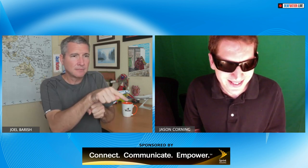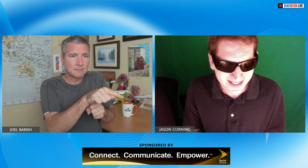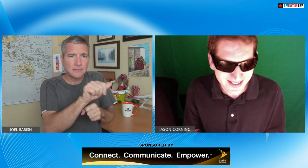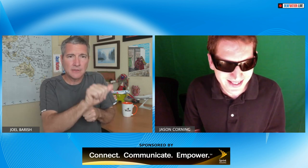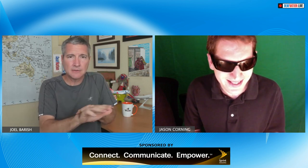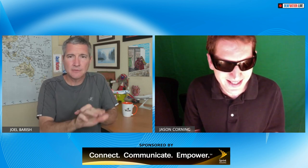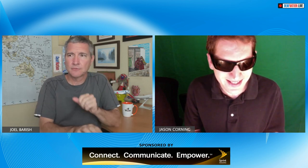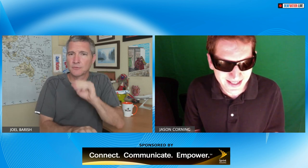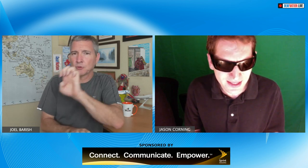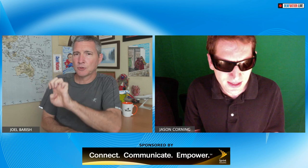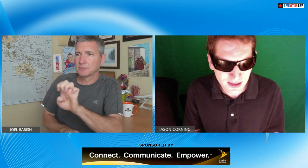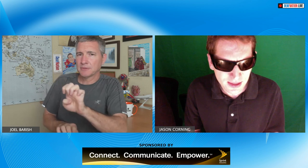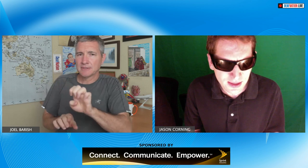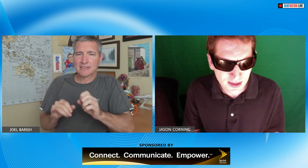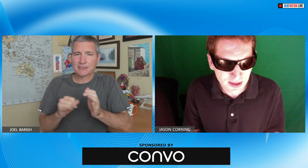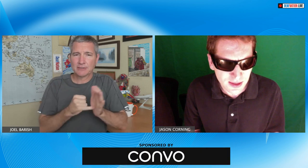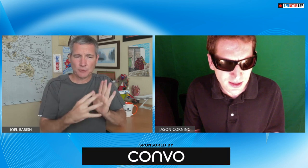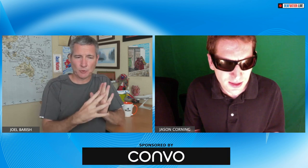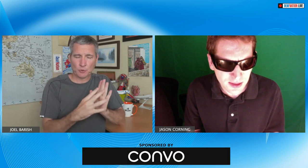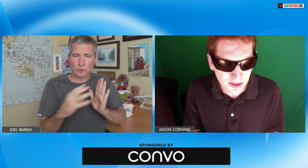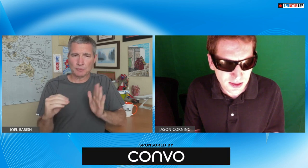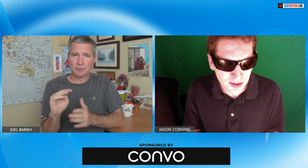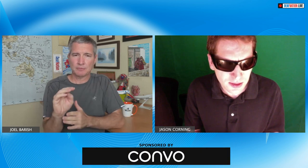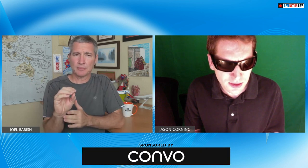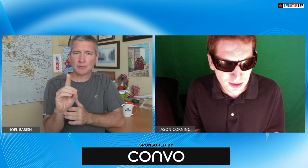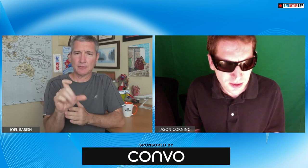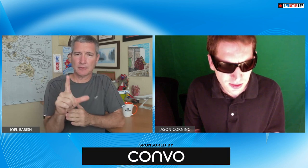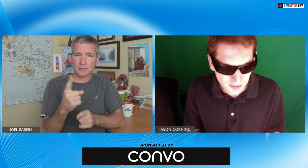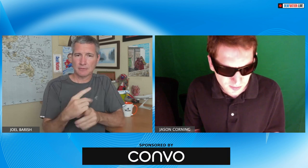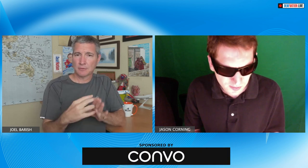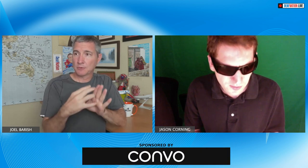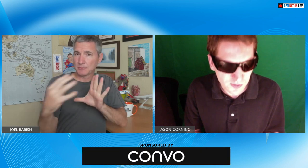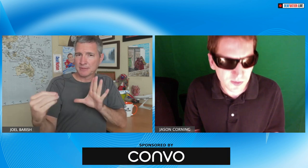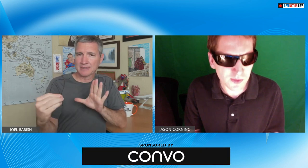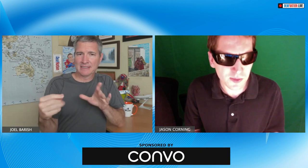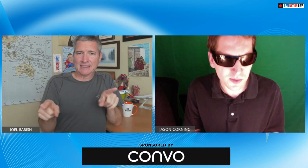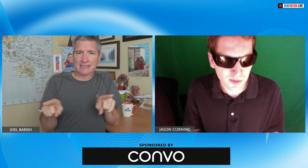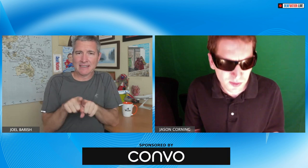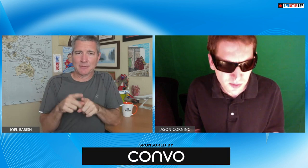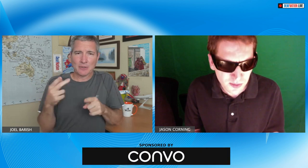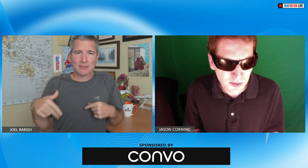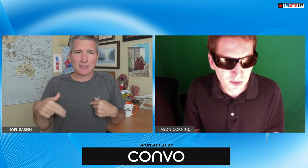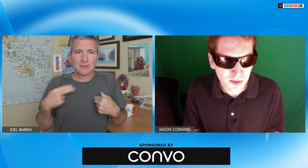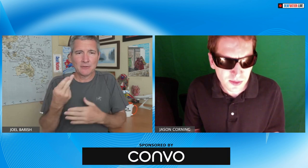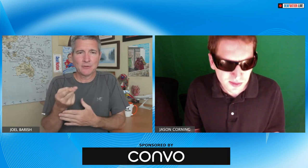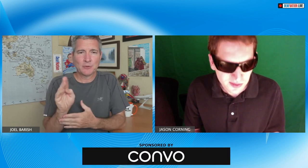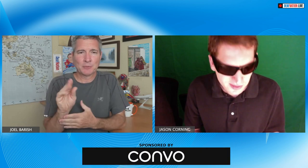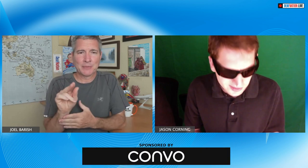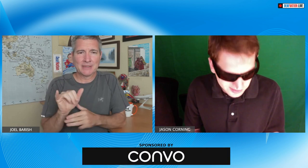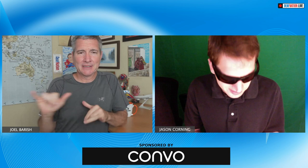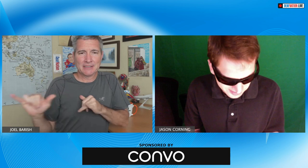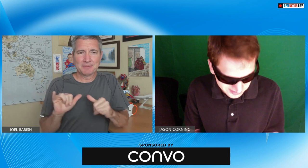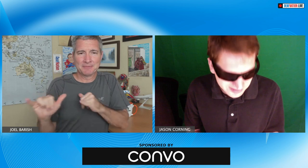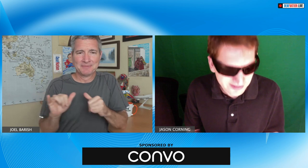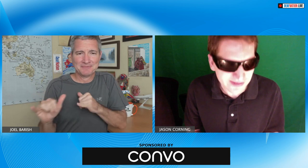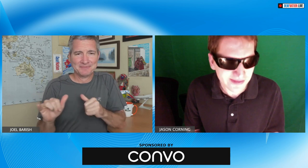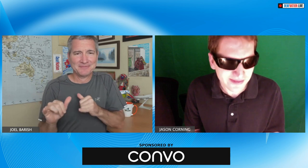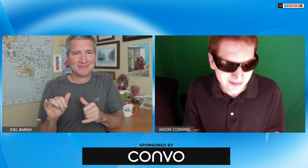Then move to your next step, and just copy the model same as the three monkey story